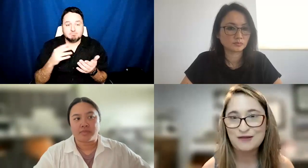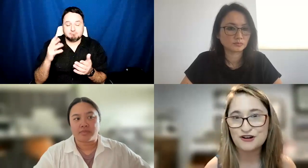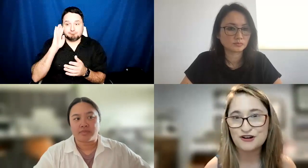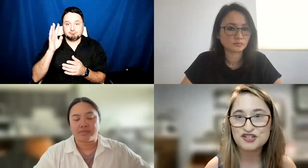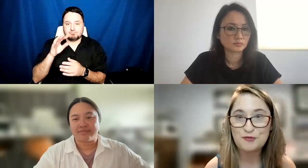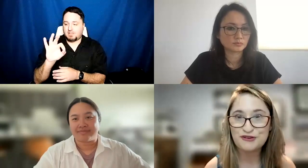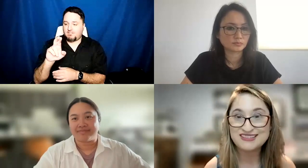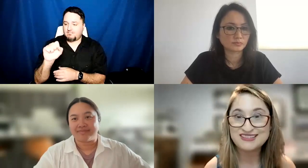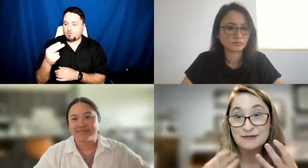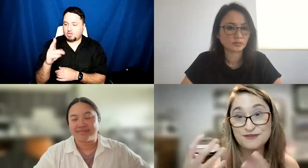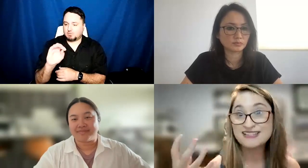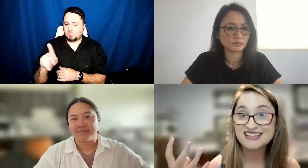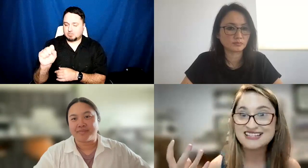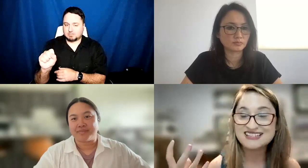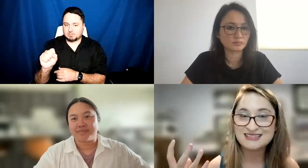they had a partnership with ZenBusiness